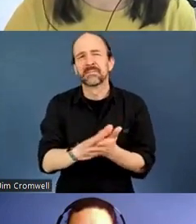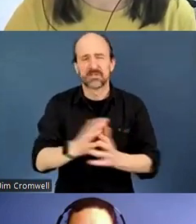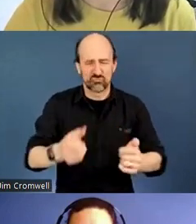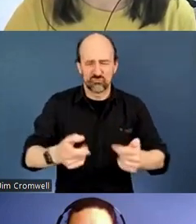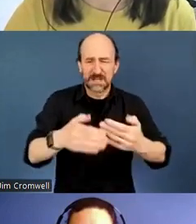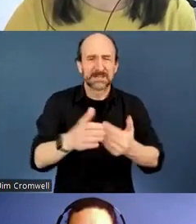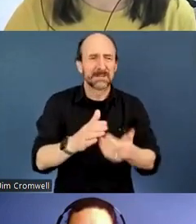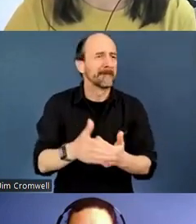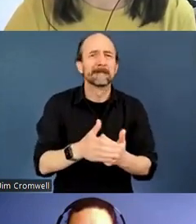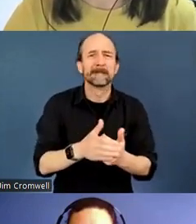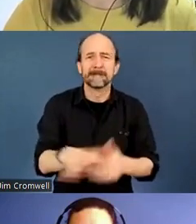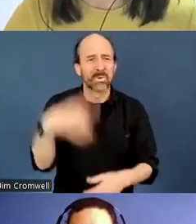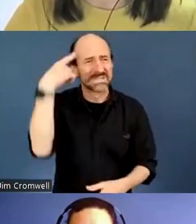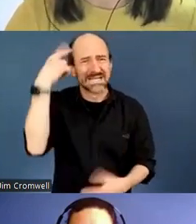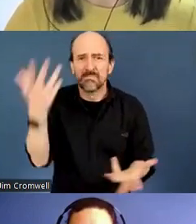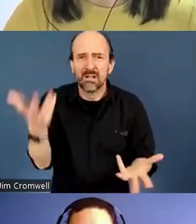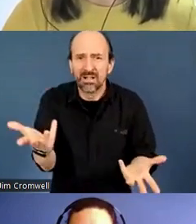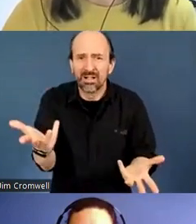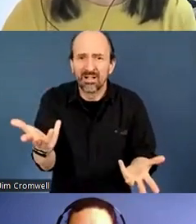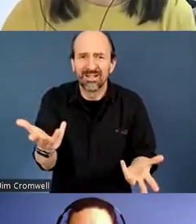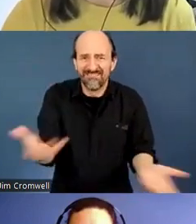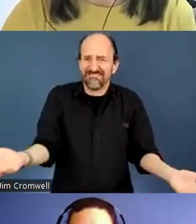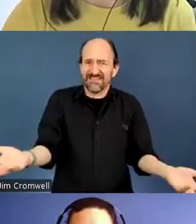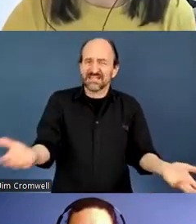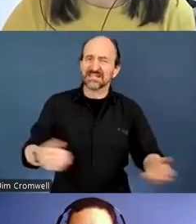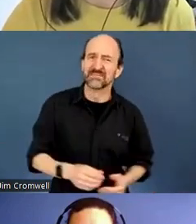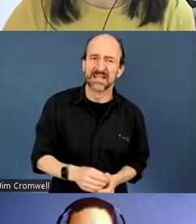If you think about it, it is their communities, it is